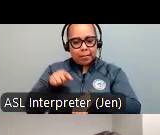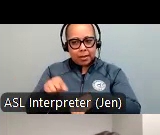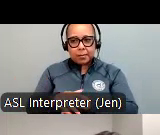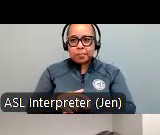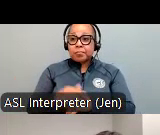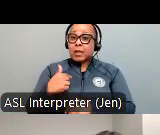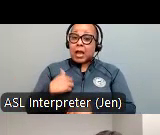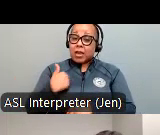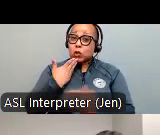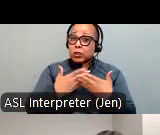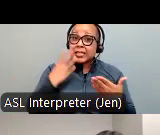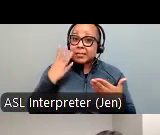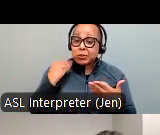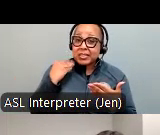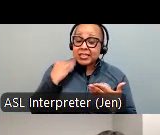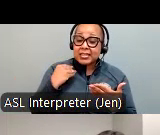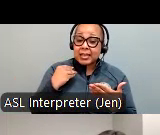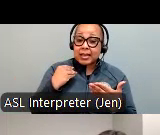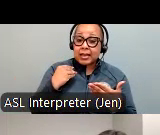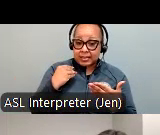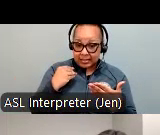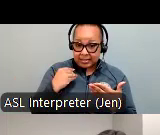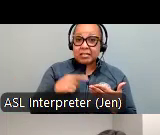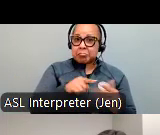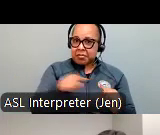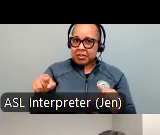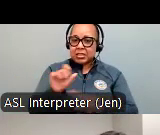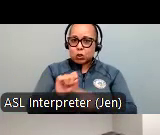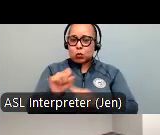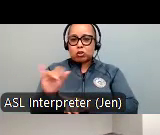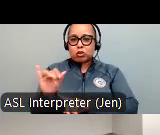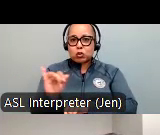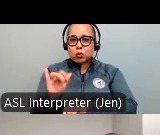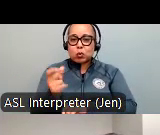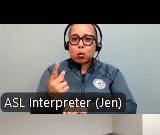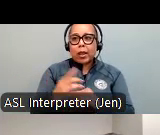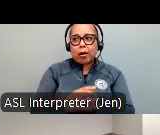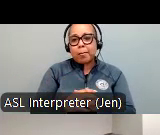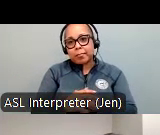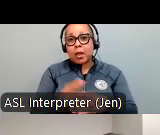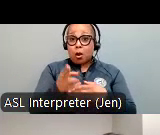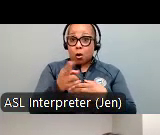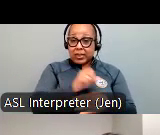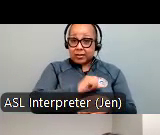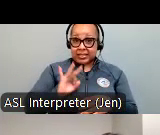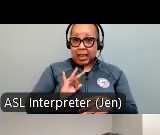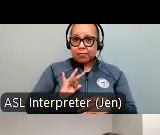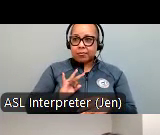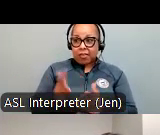had really good experiences in these situations too, where hotel staff have asked if I need